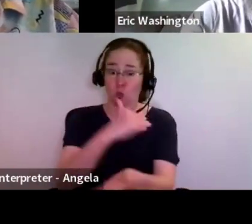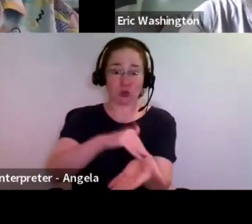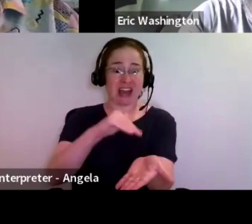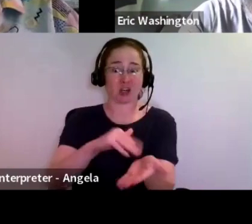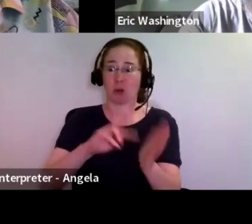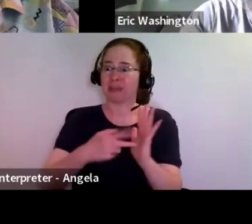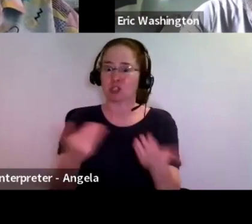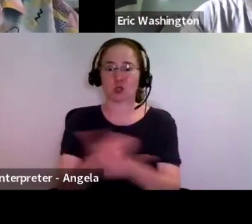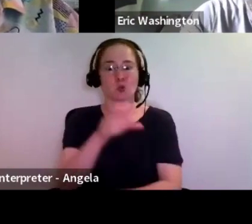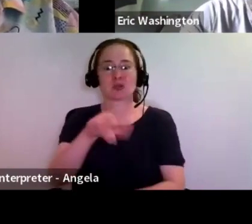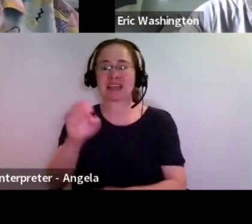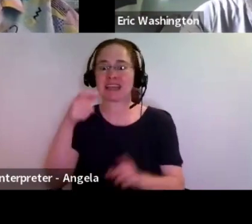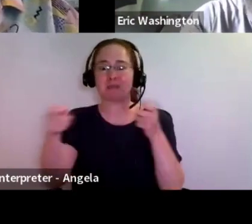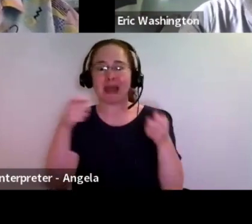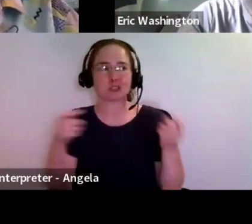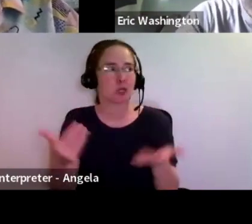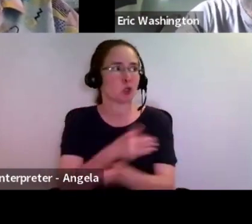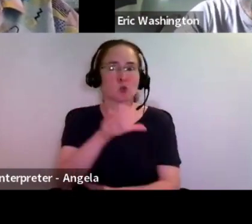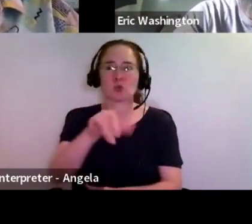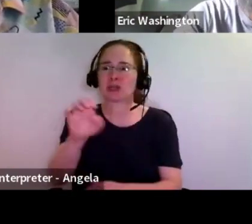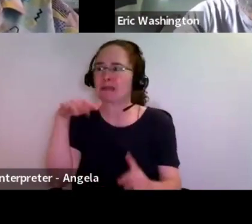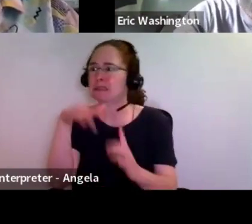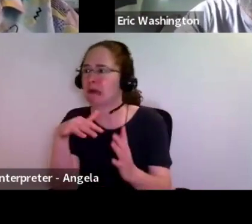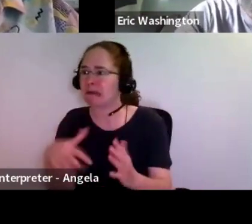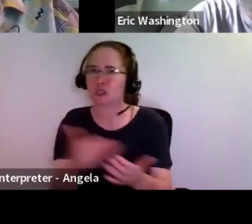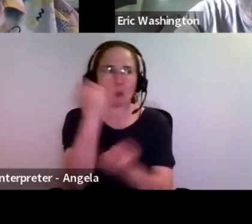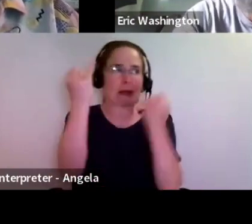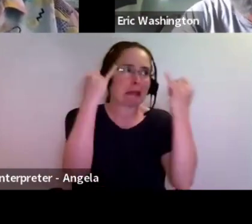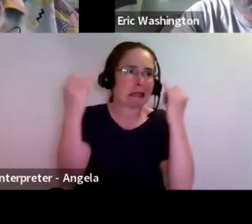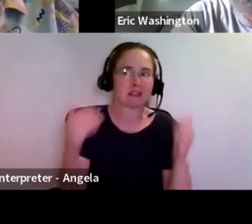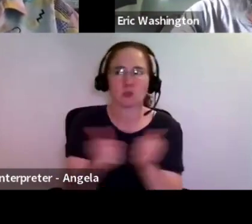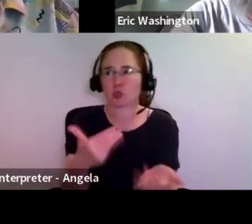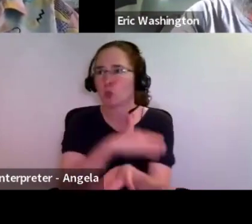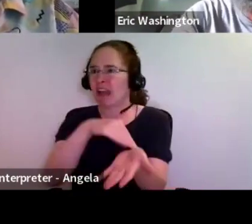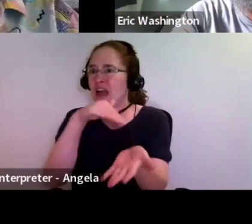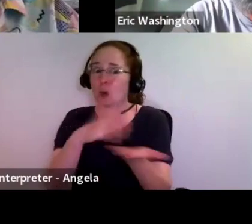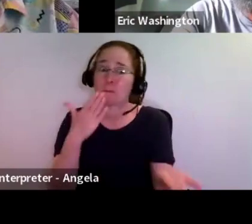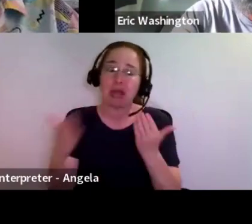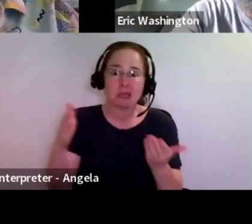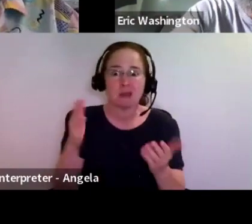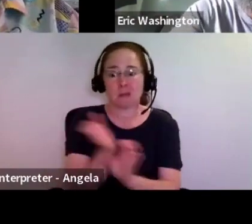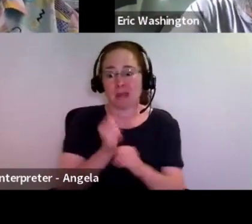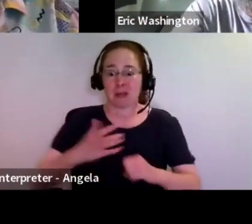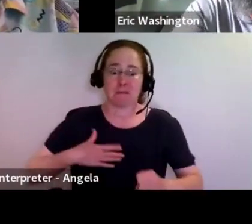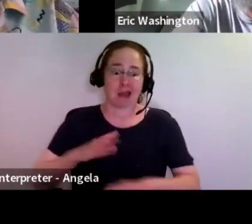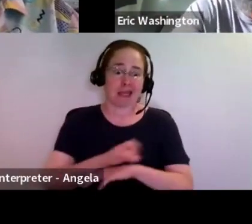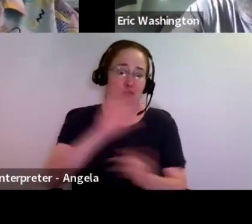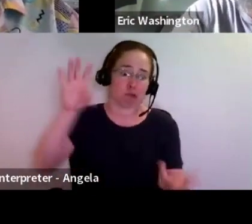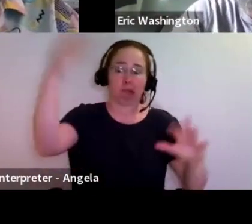management or new case studies and new ideas, and that may potentially spiral this out of control. So I'm just pretty much